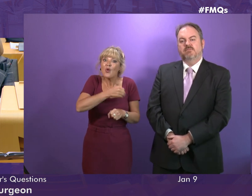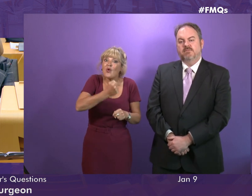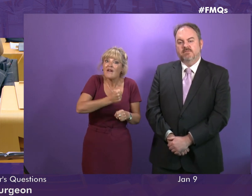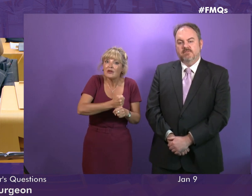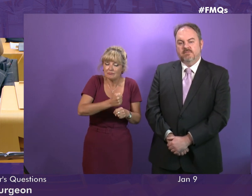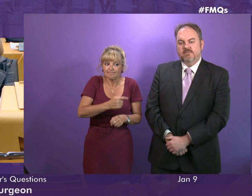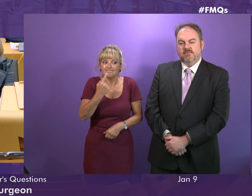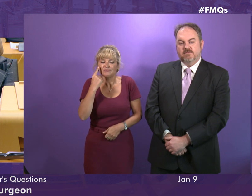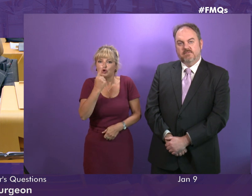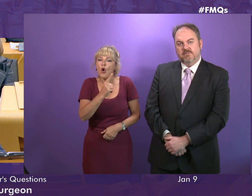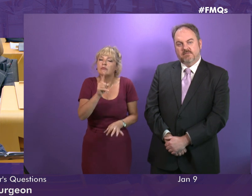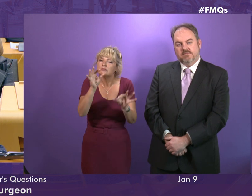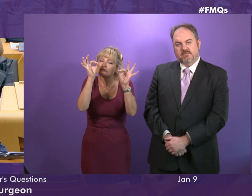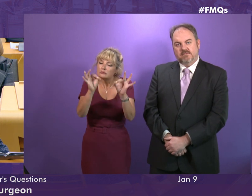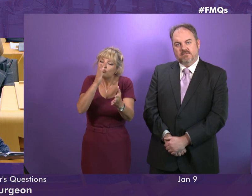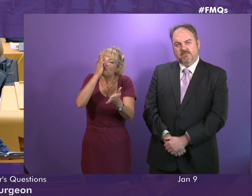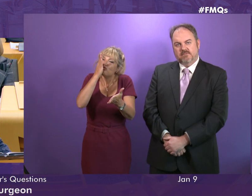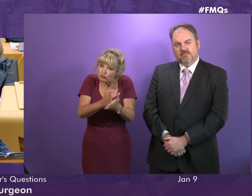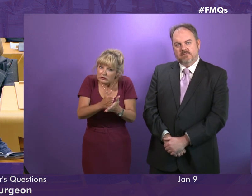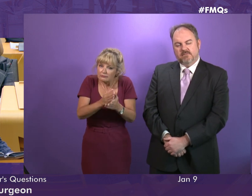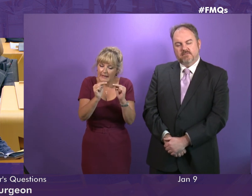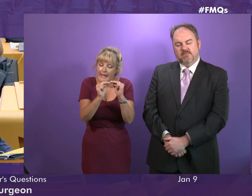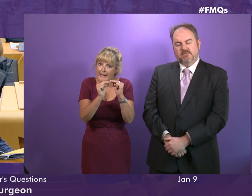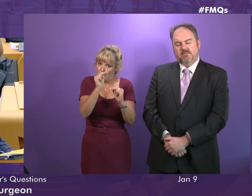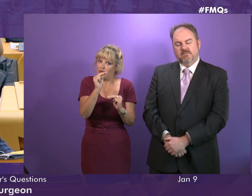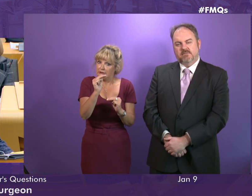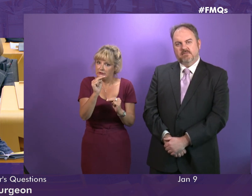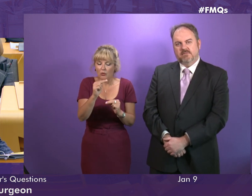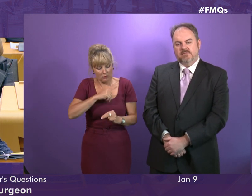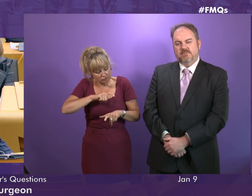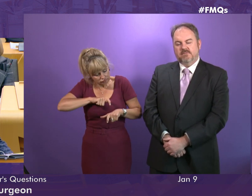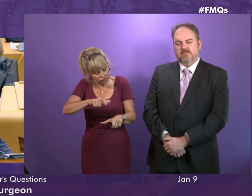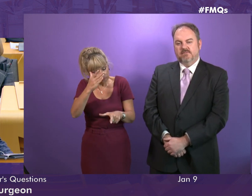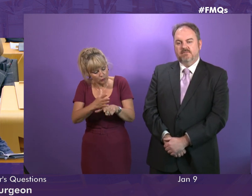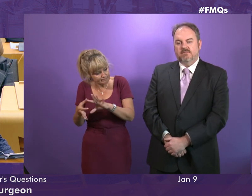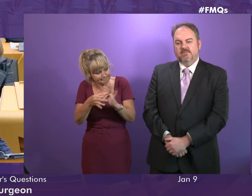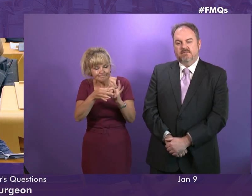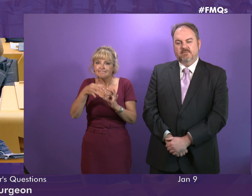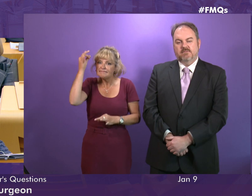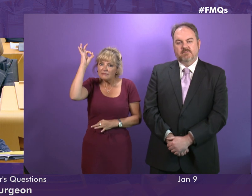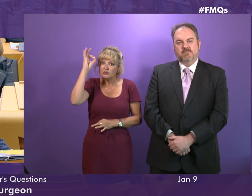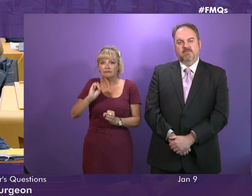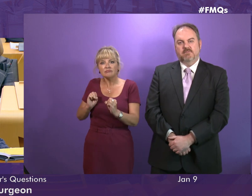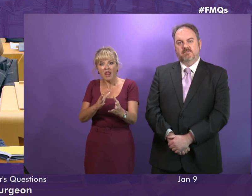budget increased in real terms in this financial year. The Government will continue to work with councils to ensure that they deliver the services that elderly people and everybody